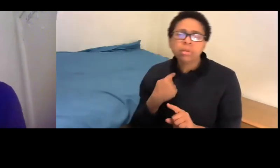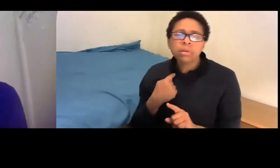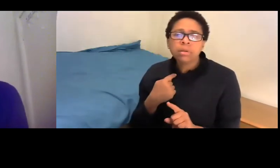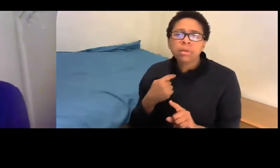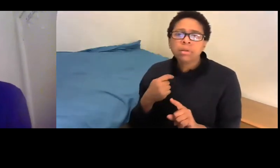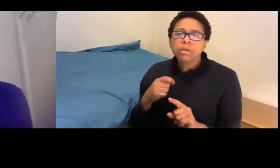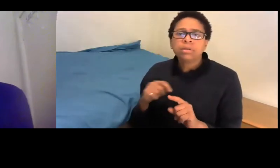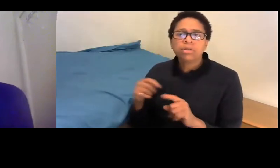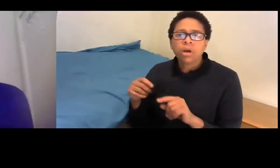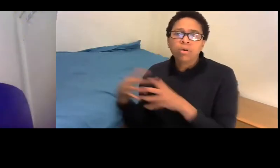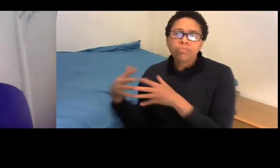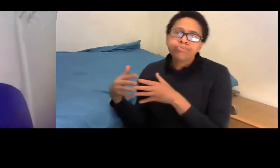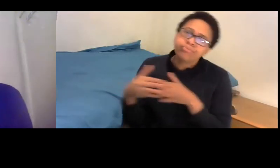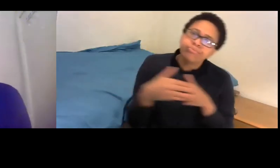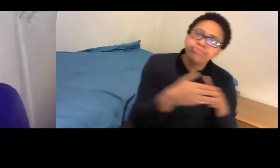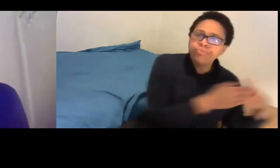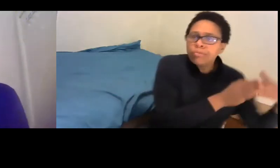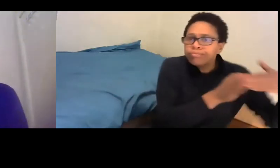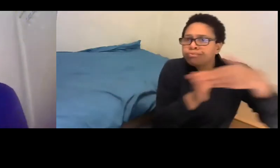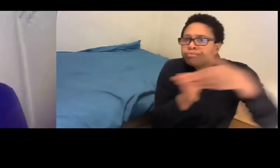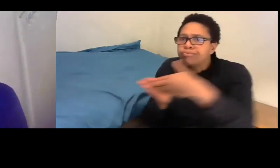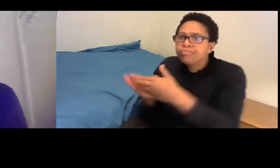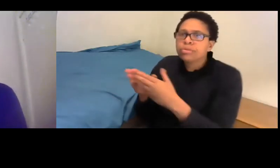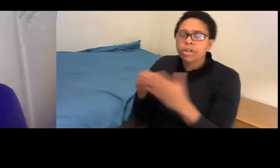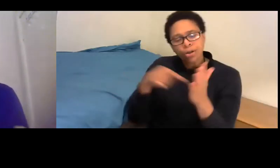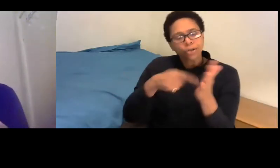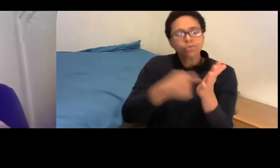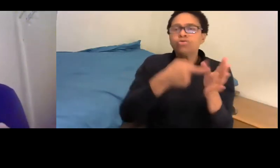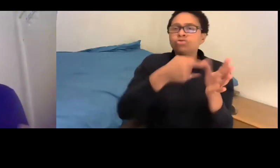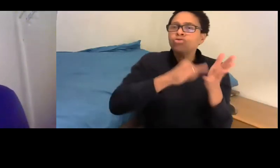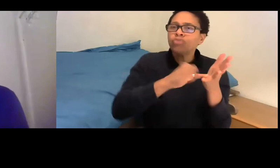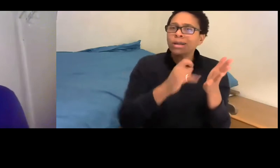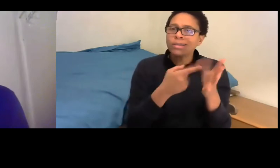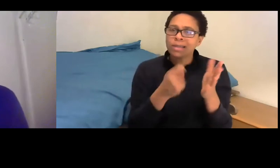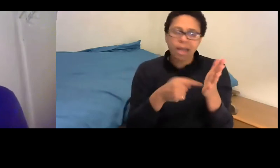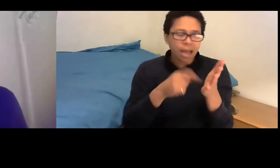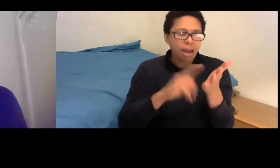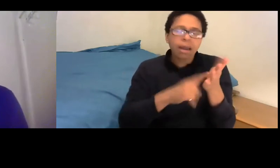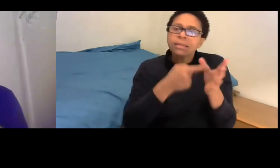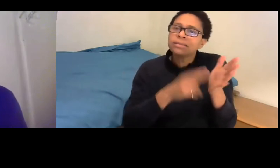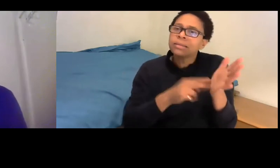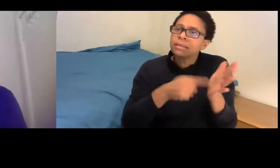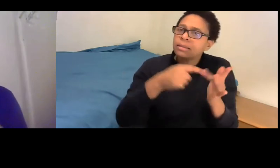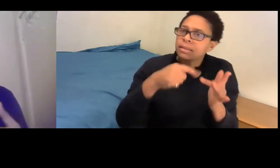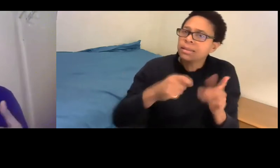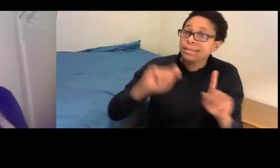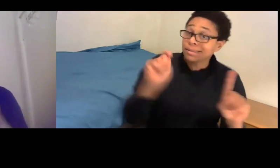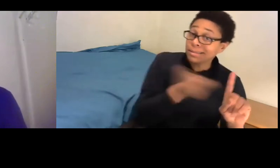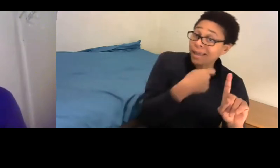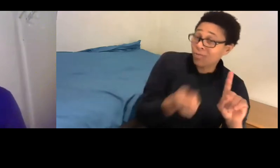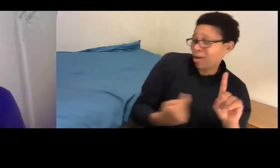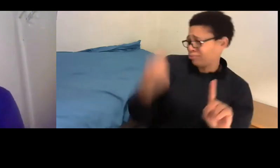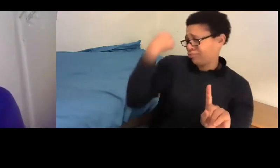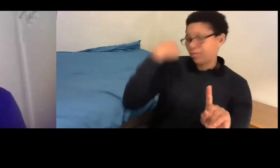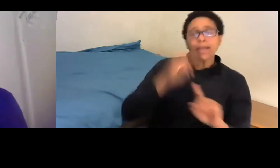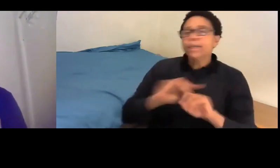exists as an institution. And one of the things about the institution of slavery is in Islam is the sexual availability